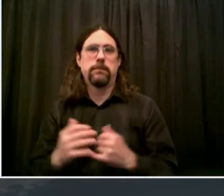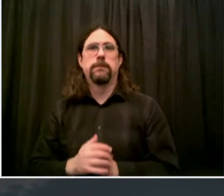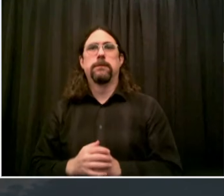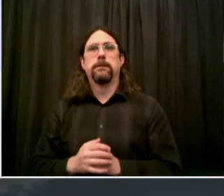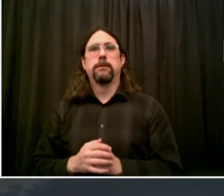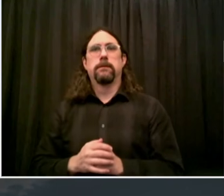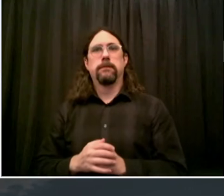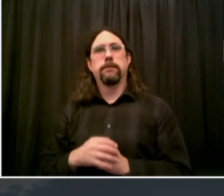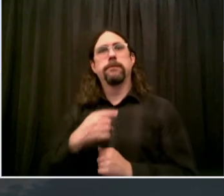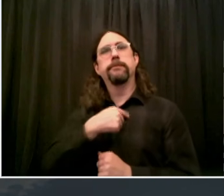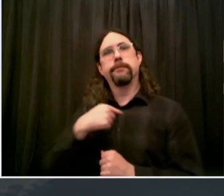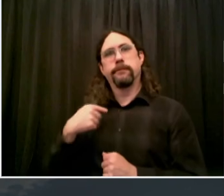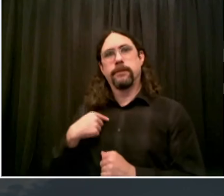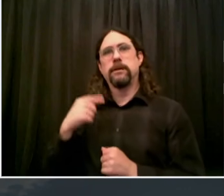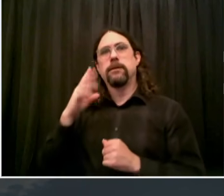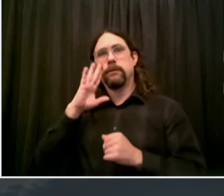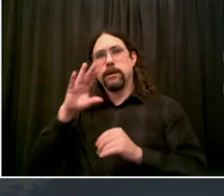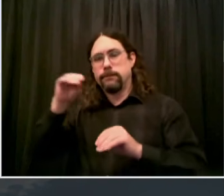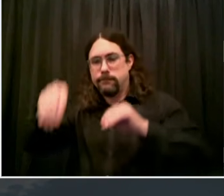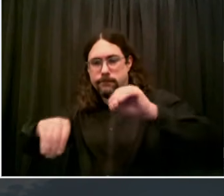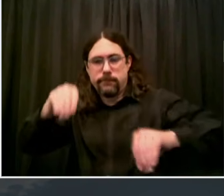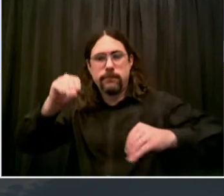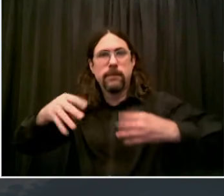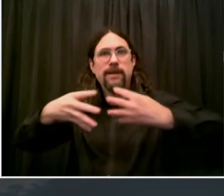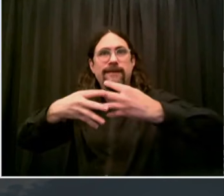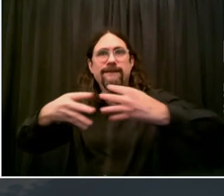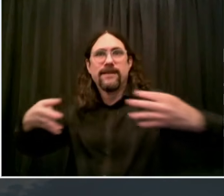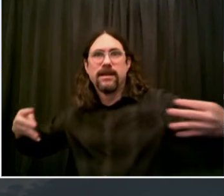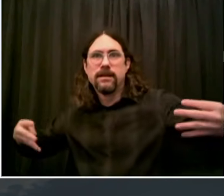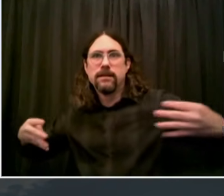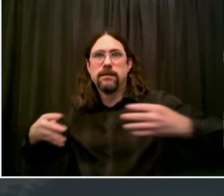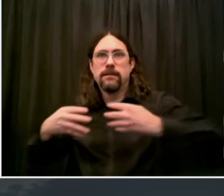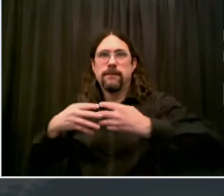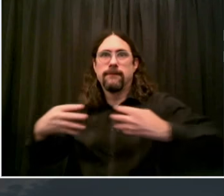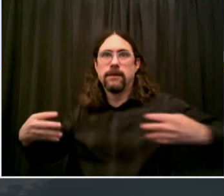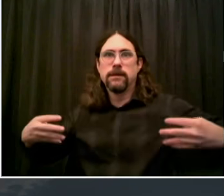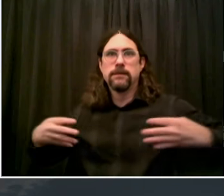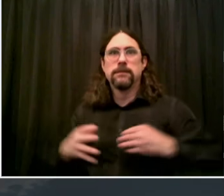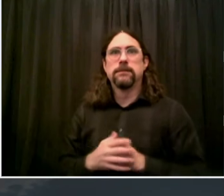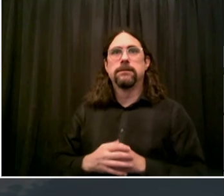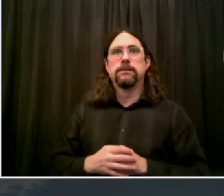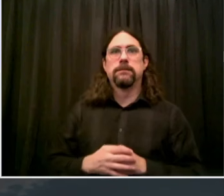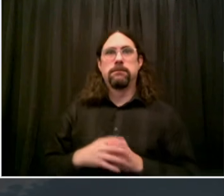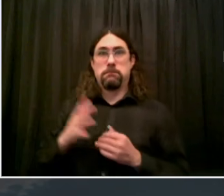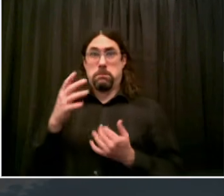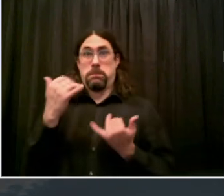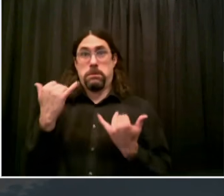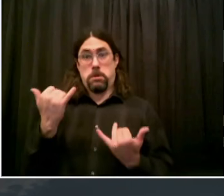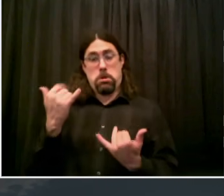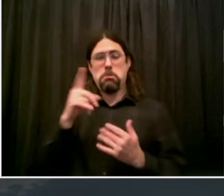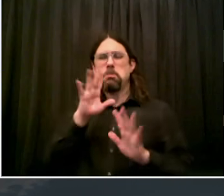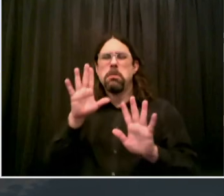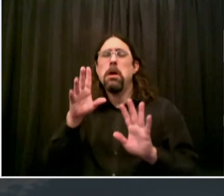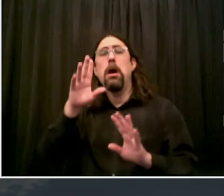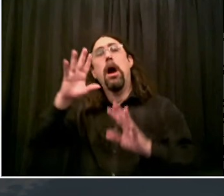AND SAFETY, THEN WE WILL TAKE FURTHER MEASURES.